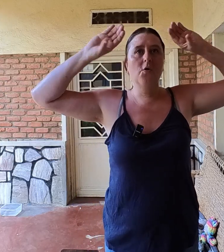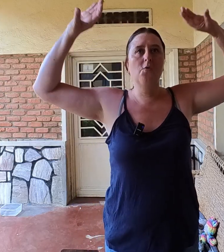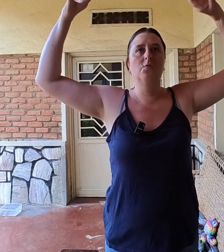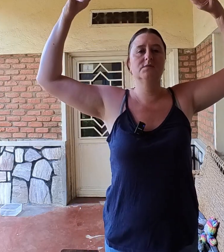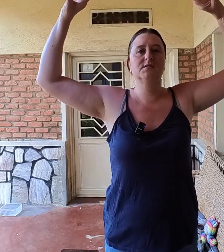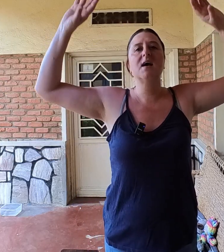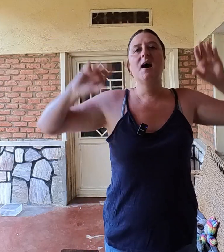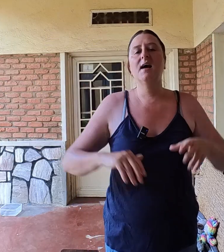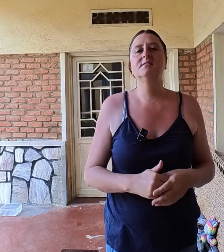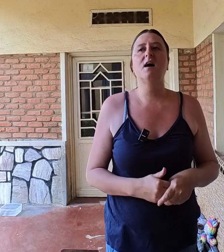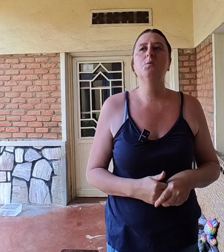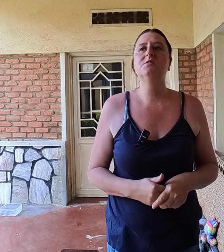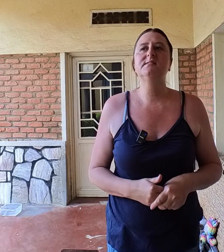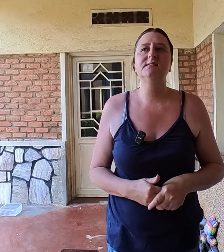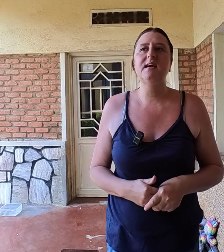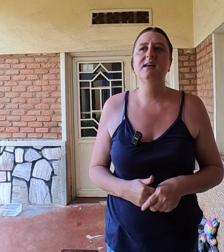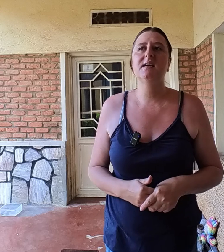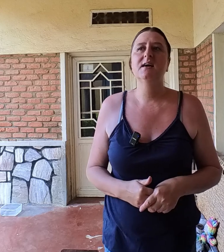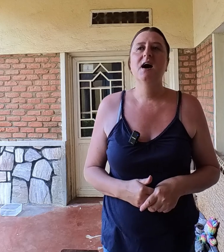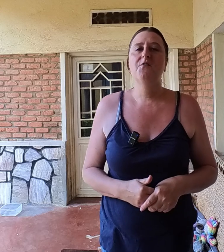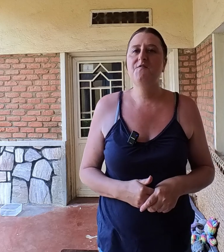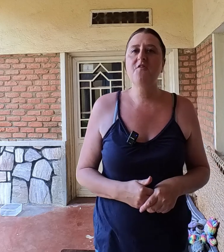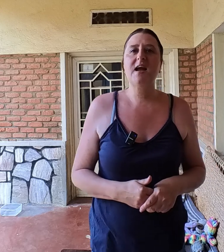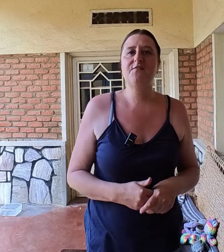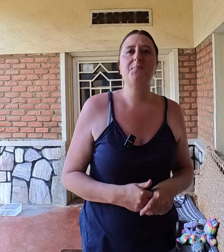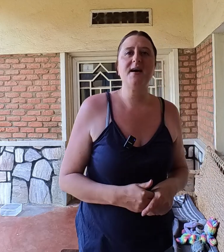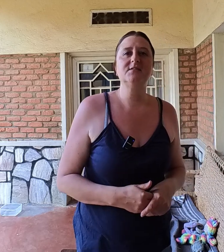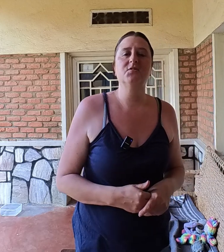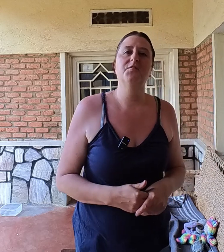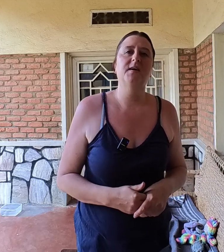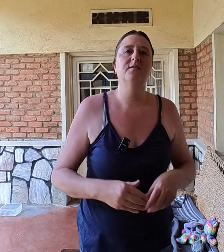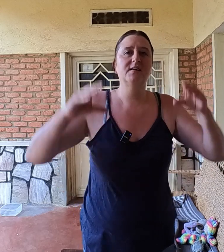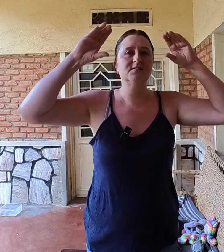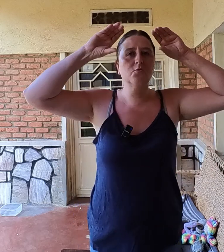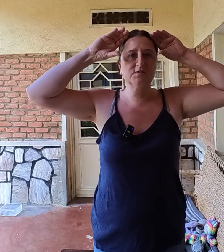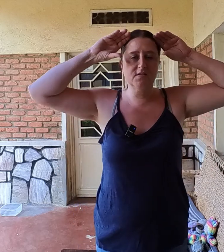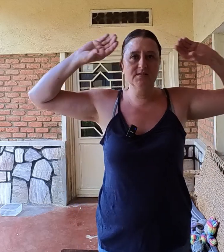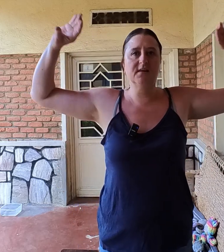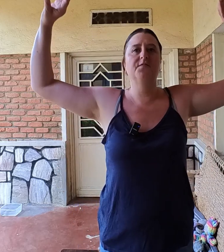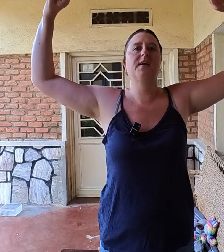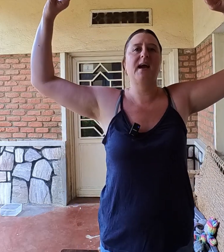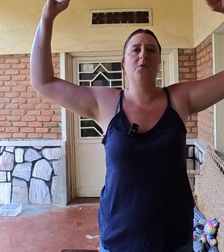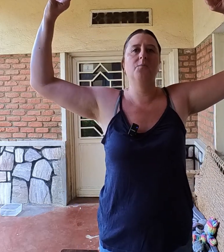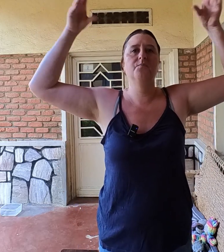So, horns. And I would stake a very heavy bet on the fact that that is also the sign for cow.